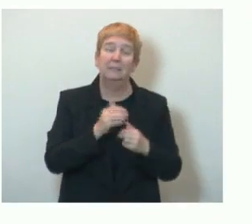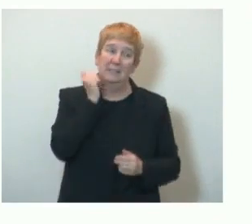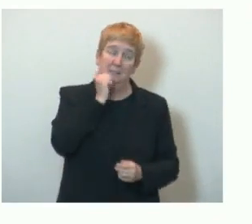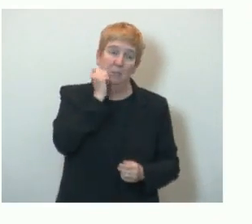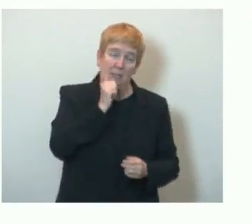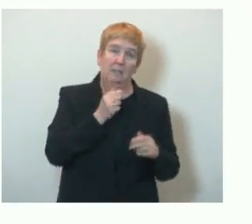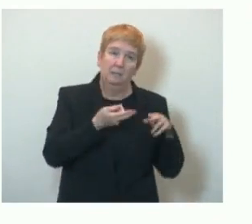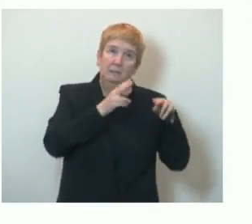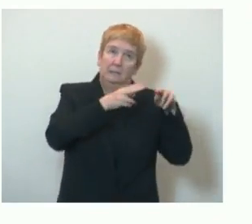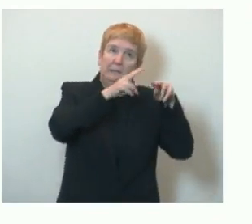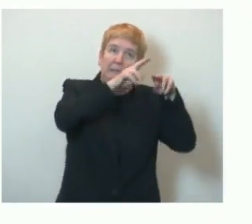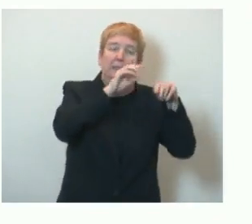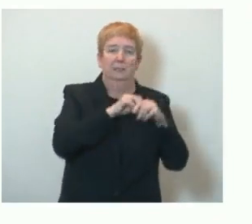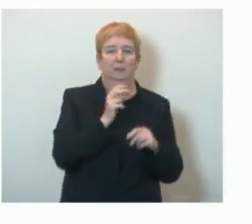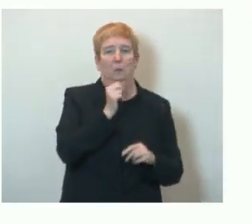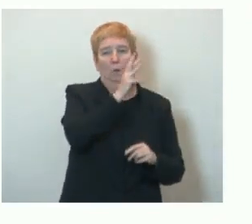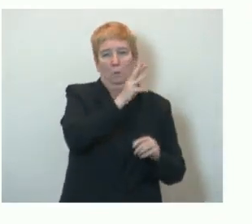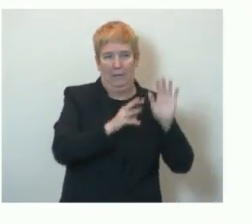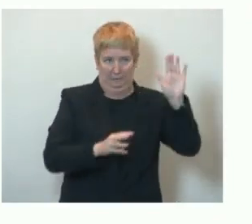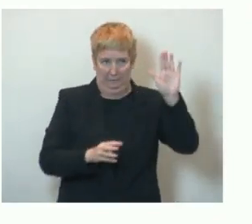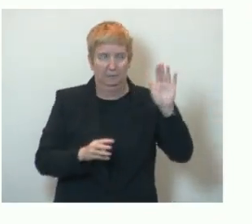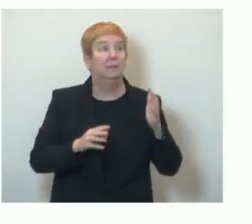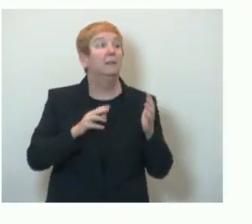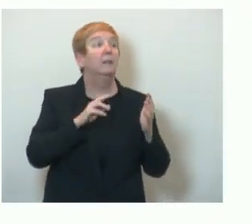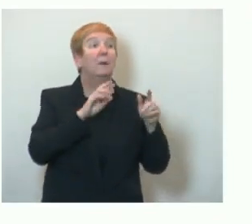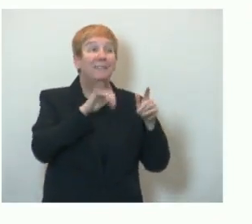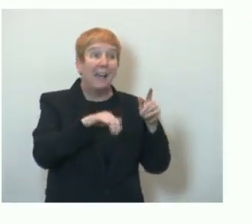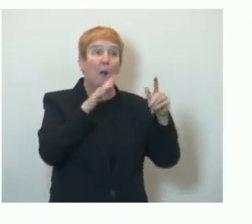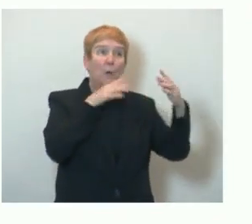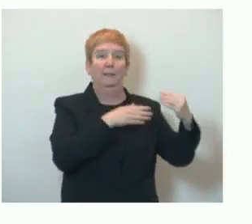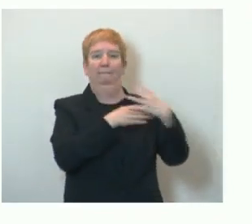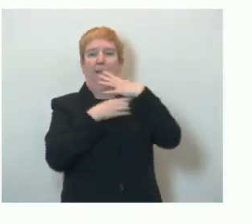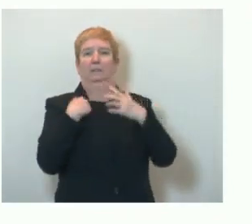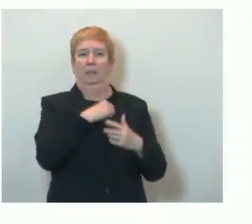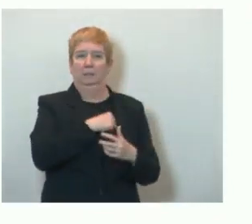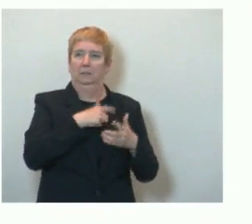WE’RE GETTING MORE AND MORE CASES EVERY DAY A MUCH HIGHER PERCENTAGE OF CASES EVERY DAY.